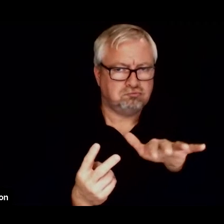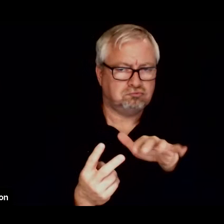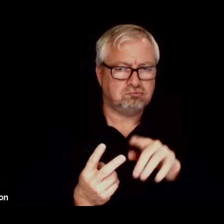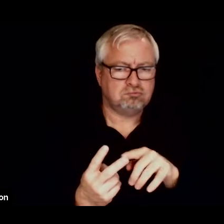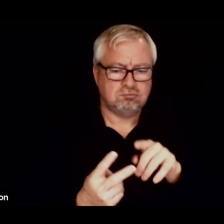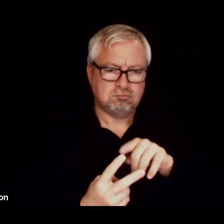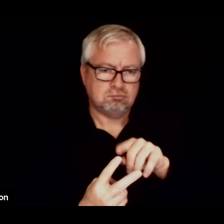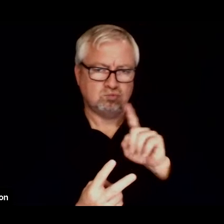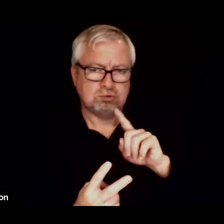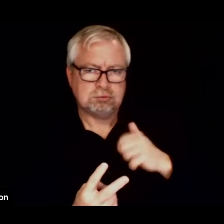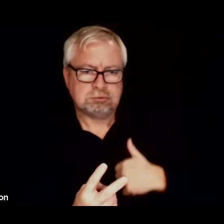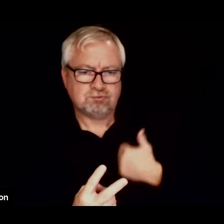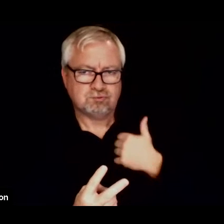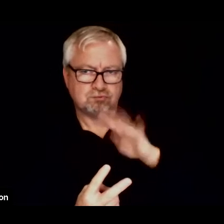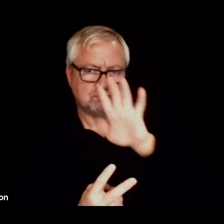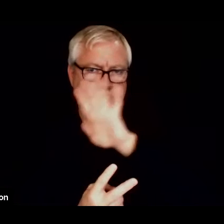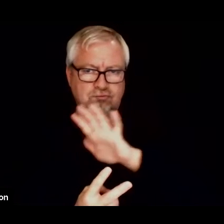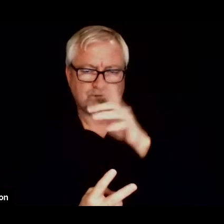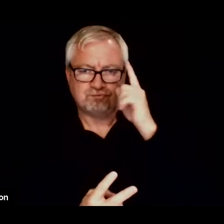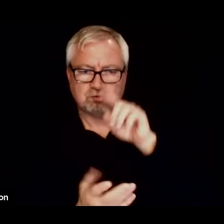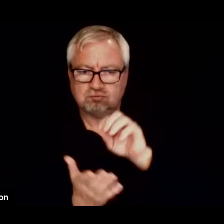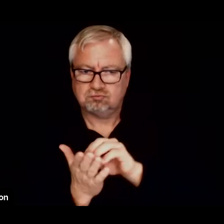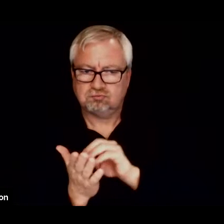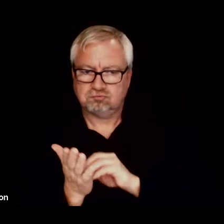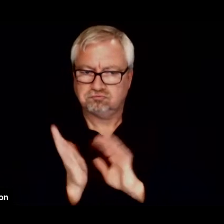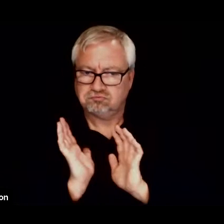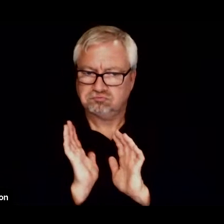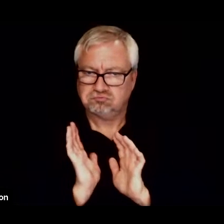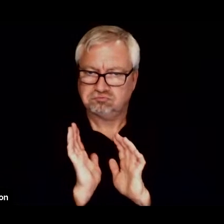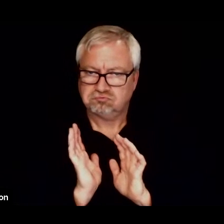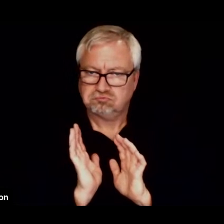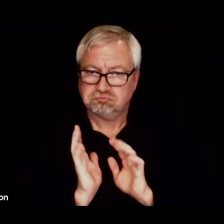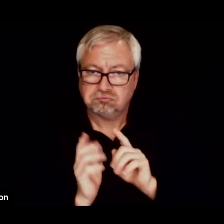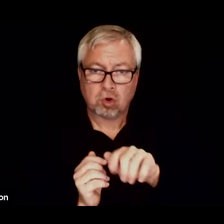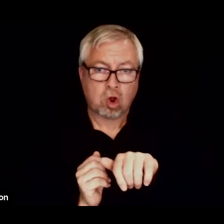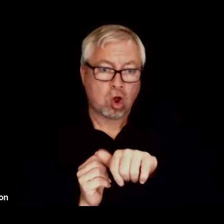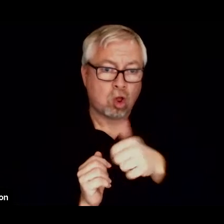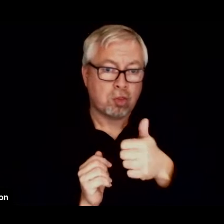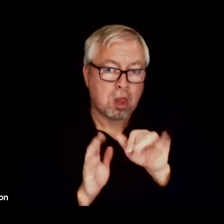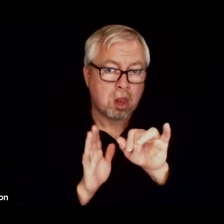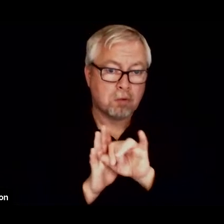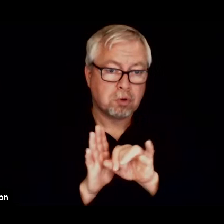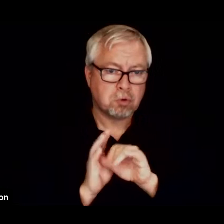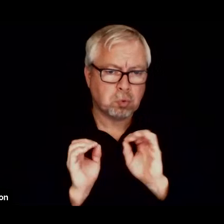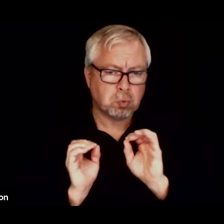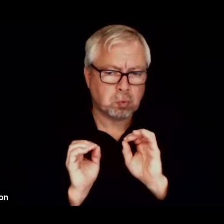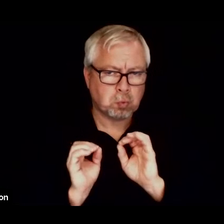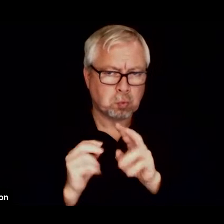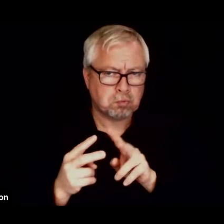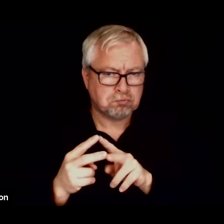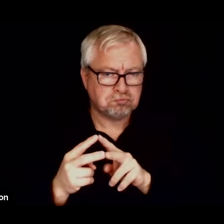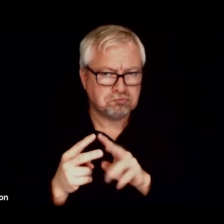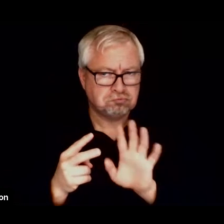but nothing else that would be identifiable and the other information that's collected is because